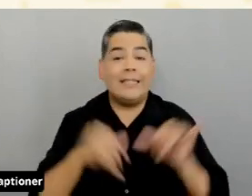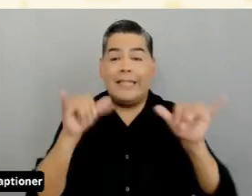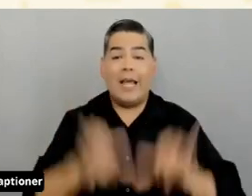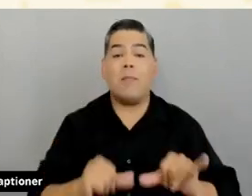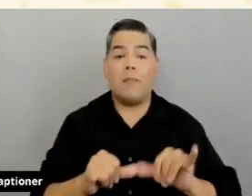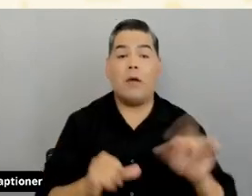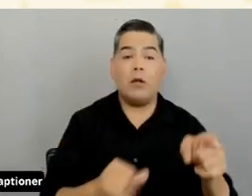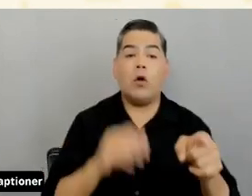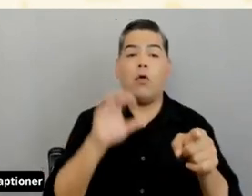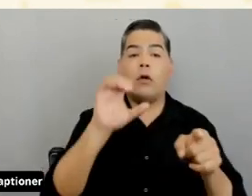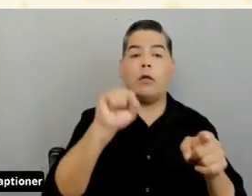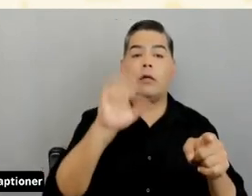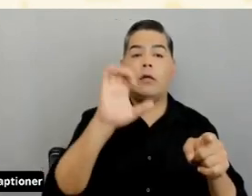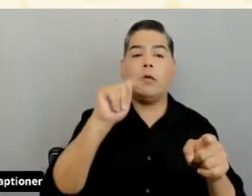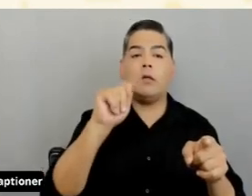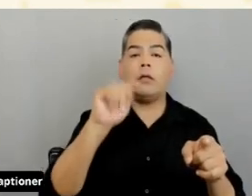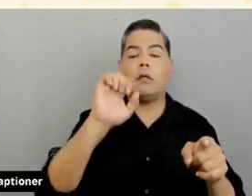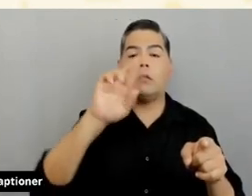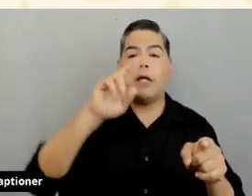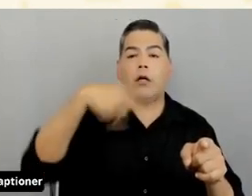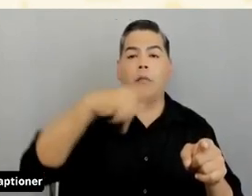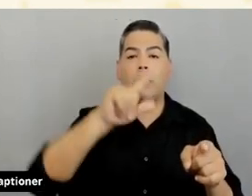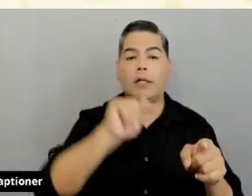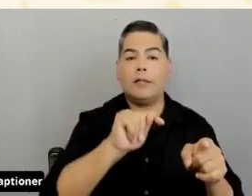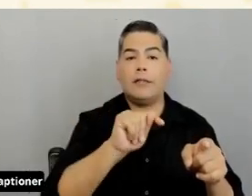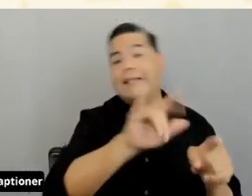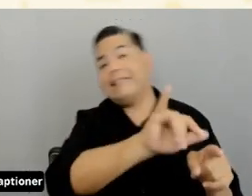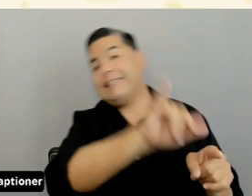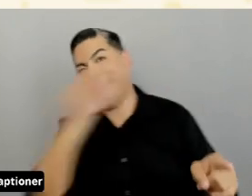and through an Instagram. It's not the same, right?